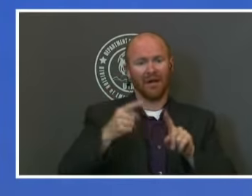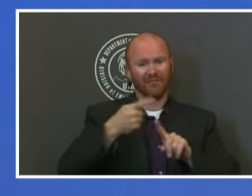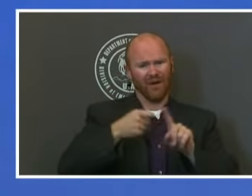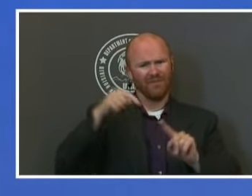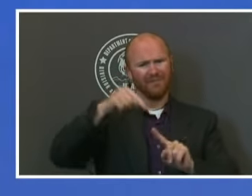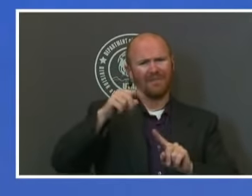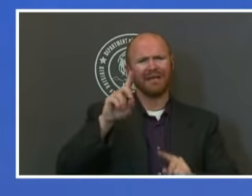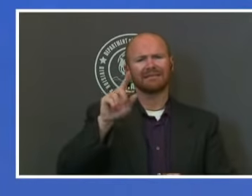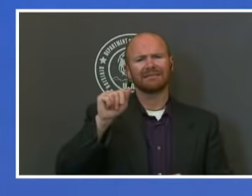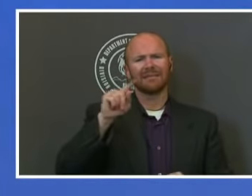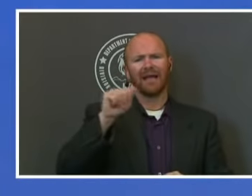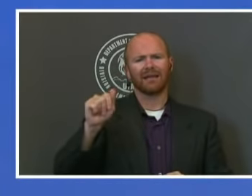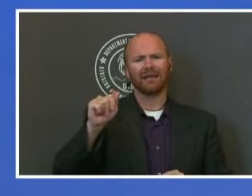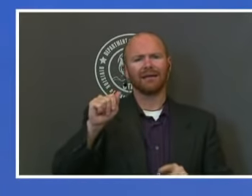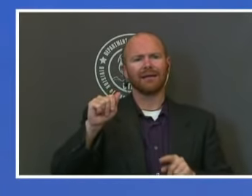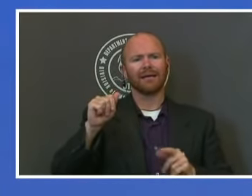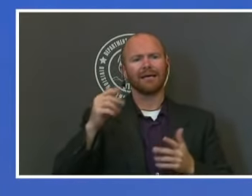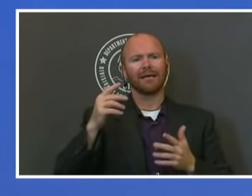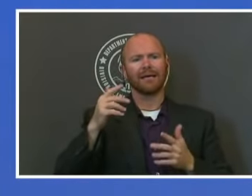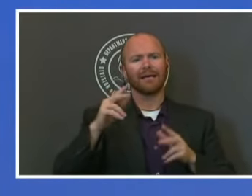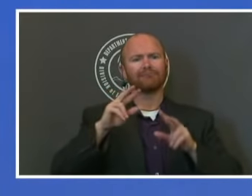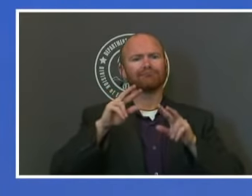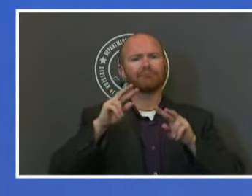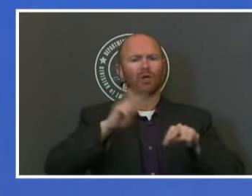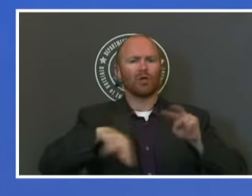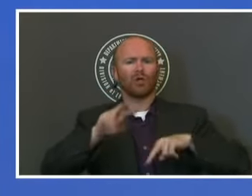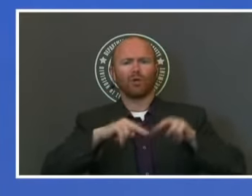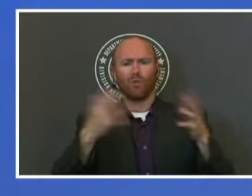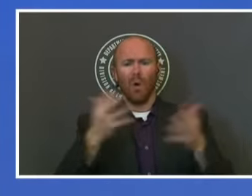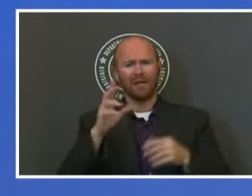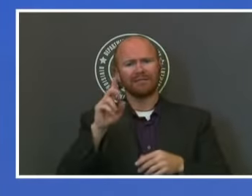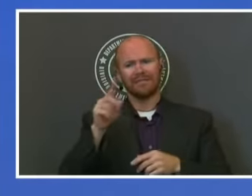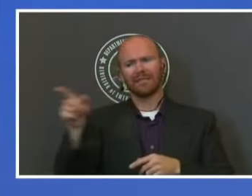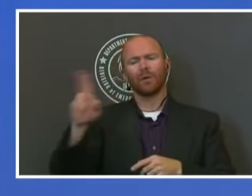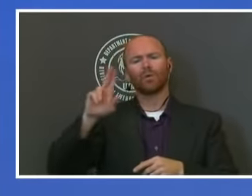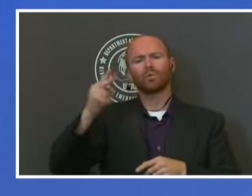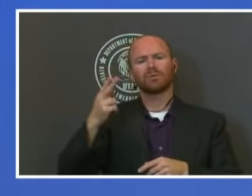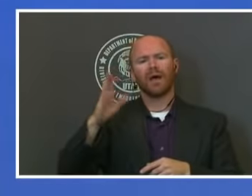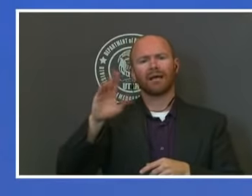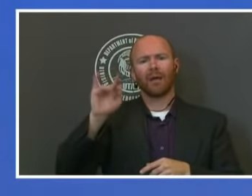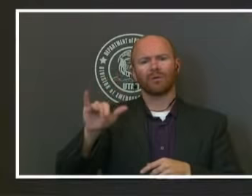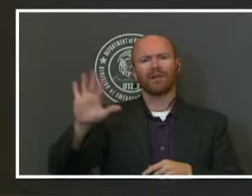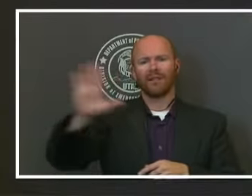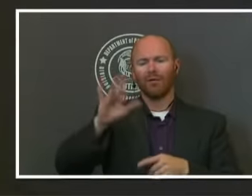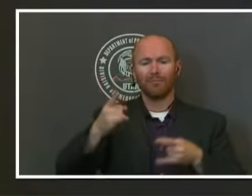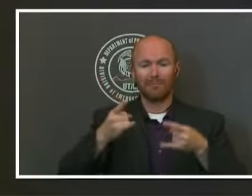be learned from that mask mandate and what sort of impact